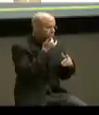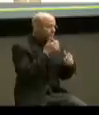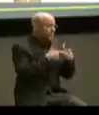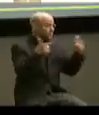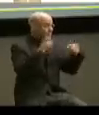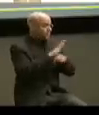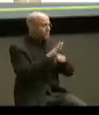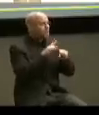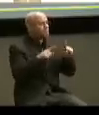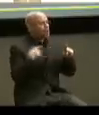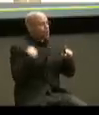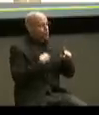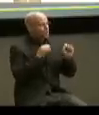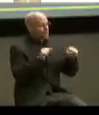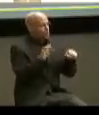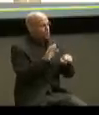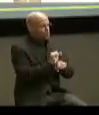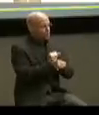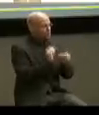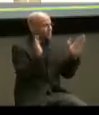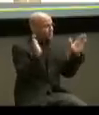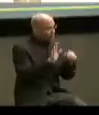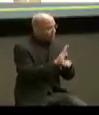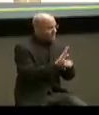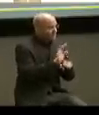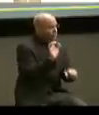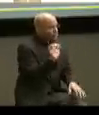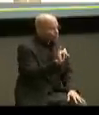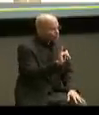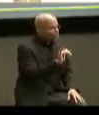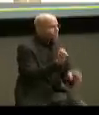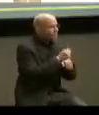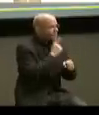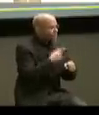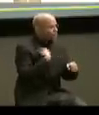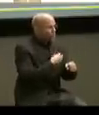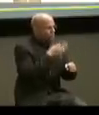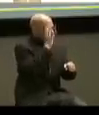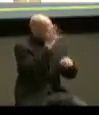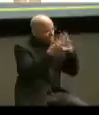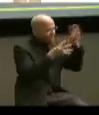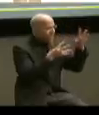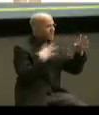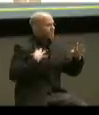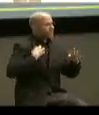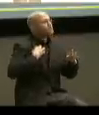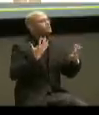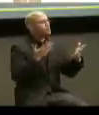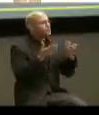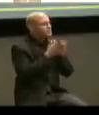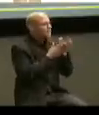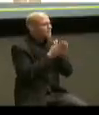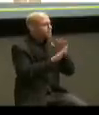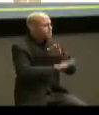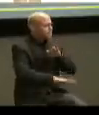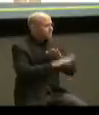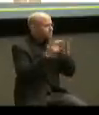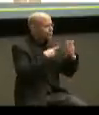BUT SO THAT WE CAN WORK WITH SMALL BUSINESS AS WELL, TO MAKE SURE IF WE'RE CREATING A VOLUNTARY INCENTIVE-BASED